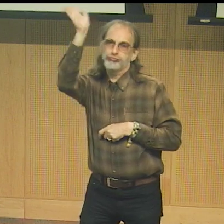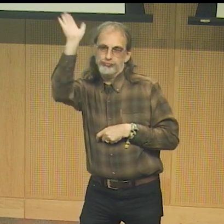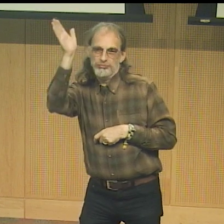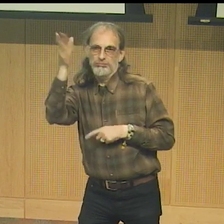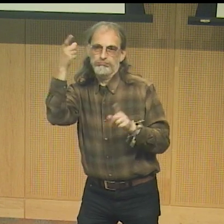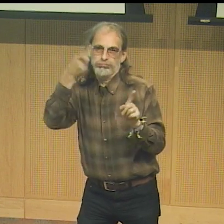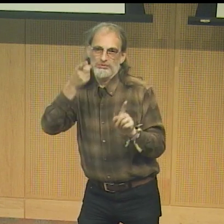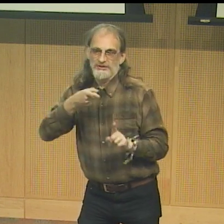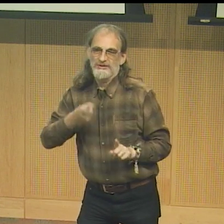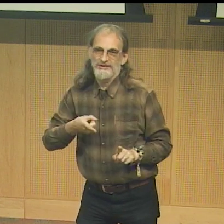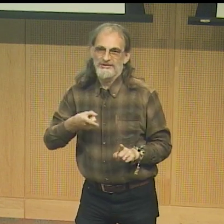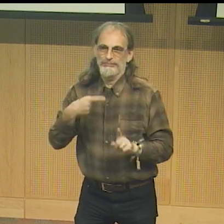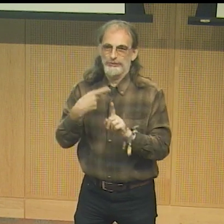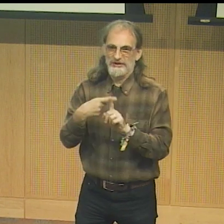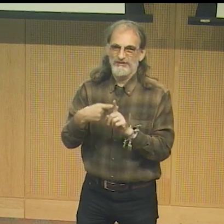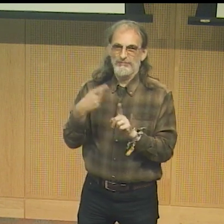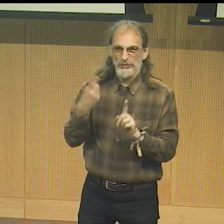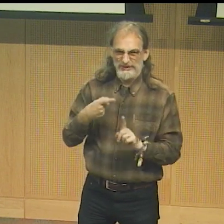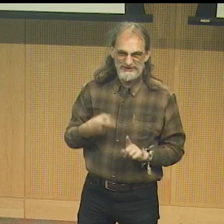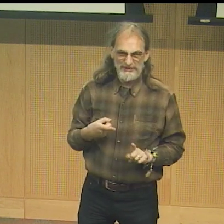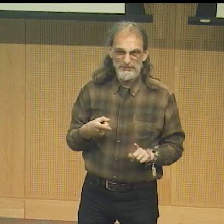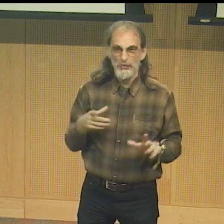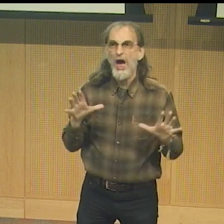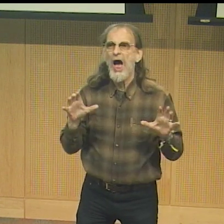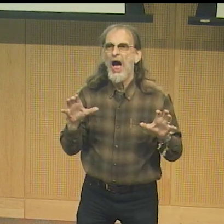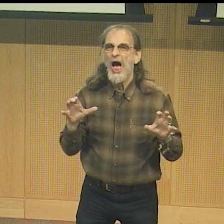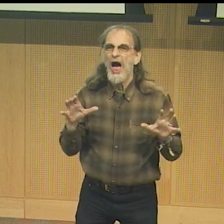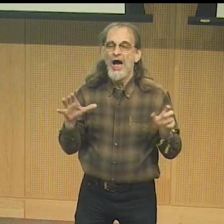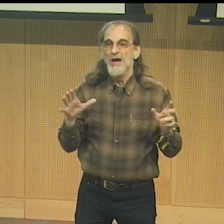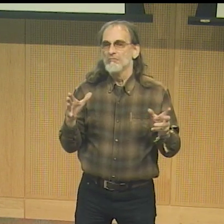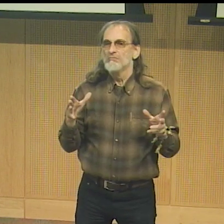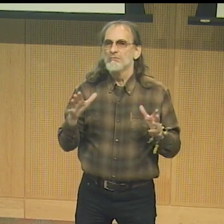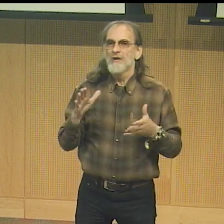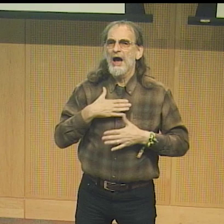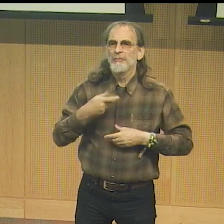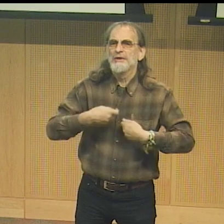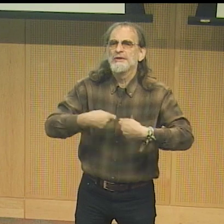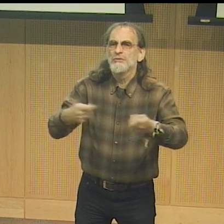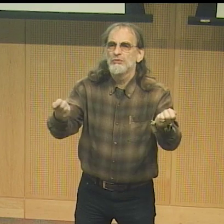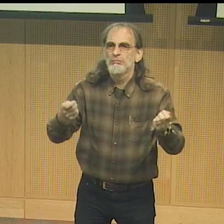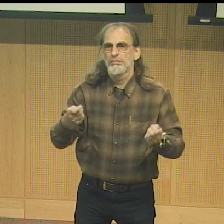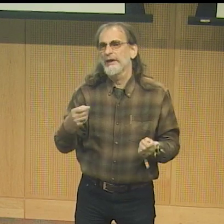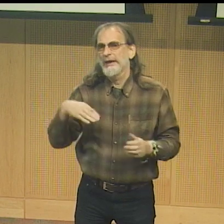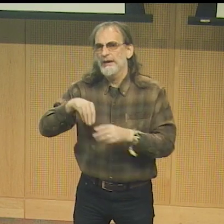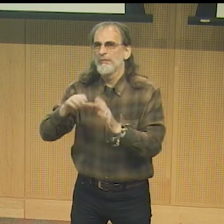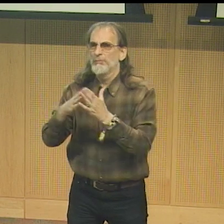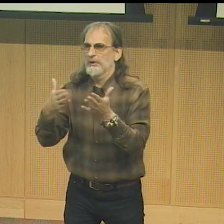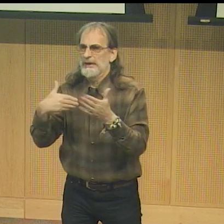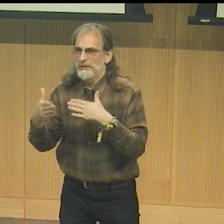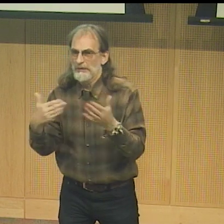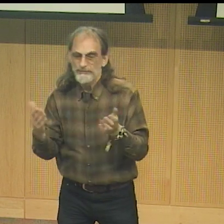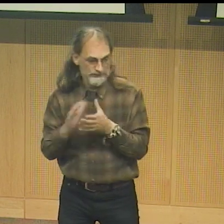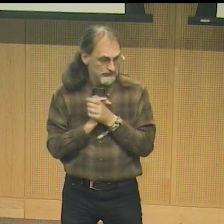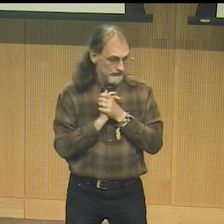So, back in the day in France, there were so many positive points to be considered.